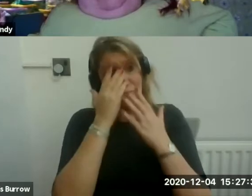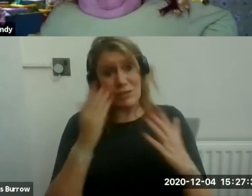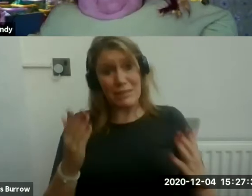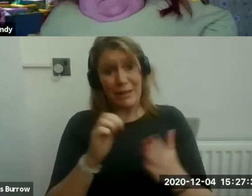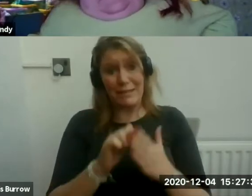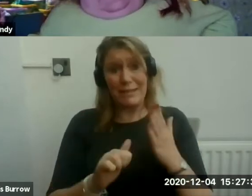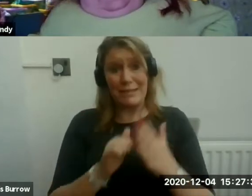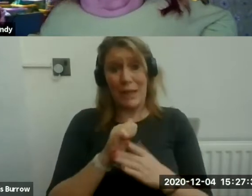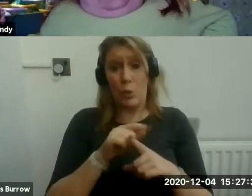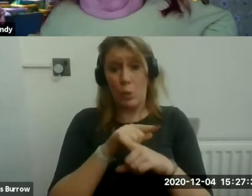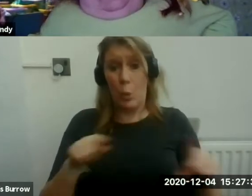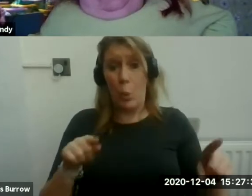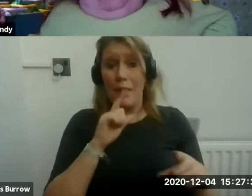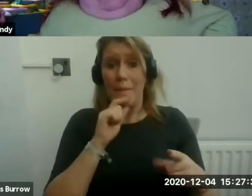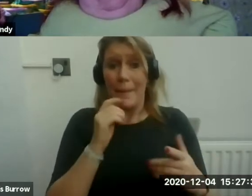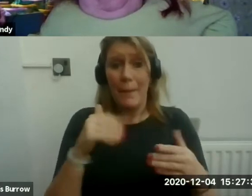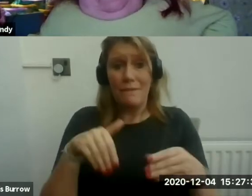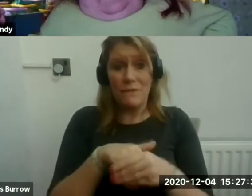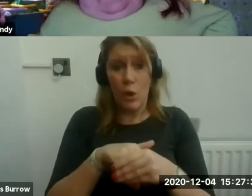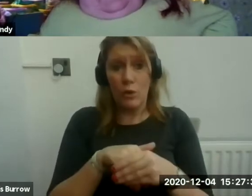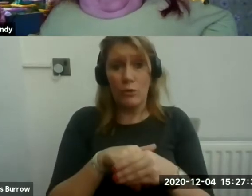everybody involved I think. And to think